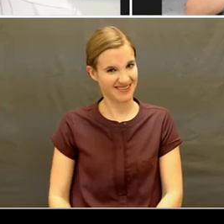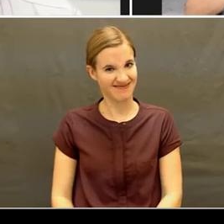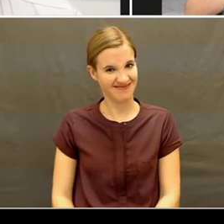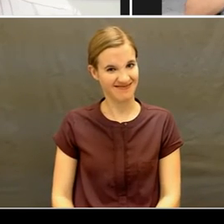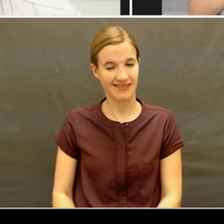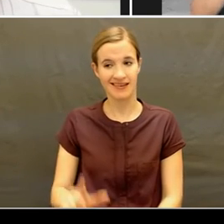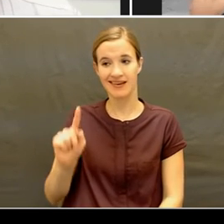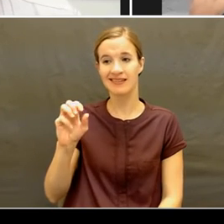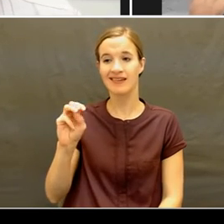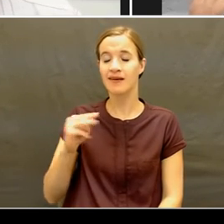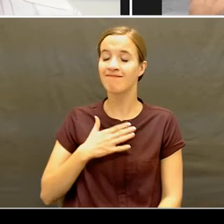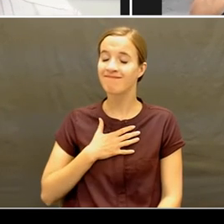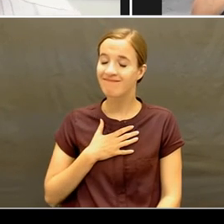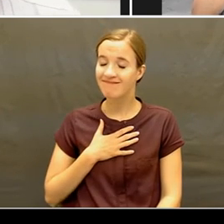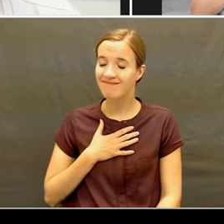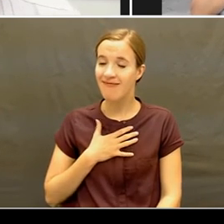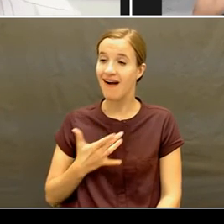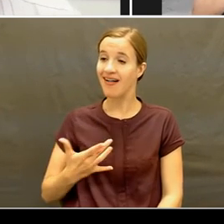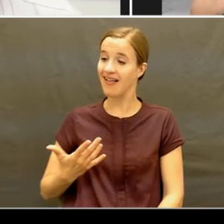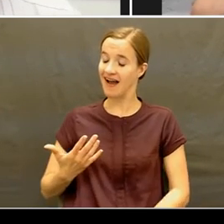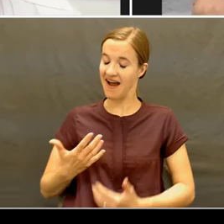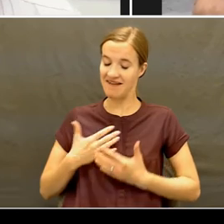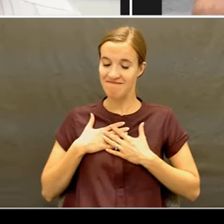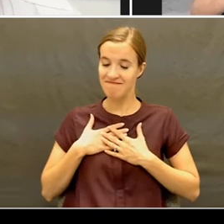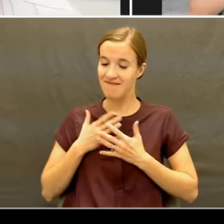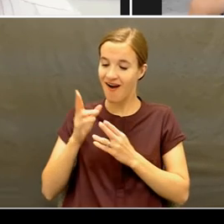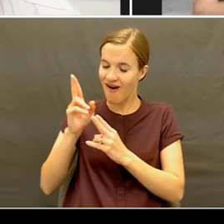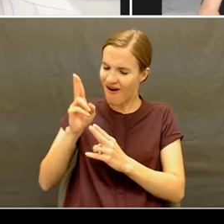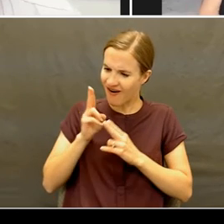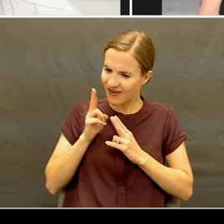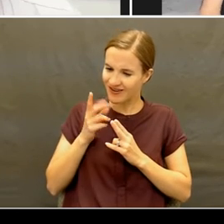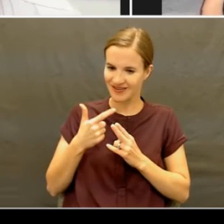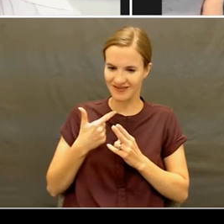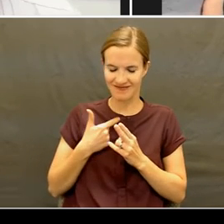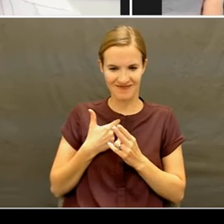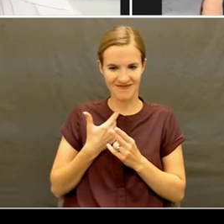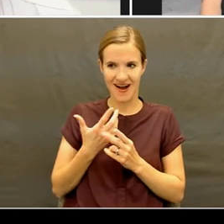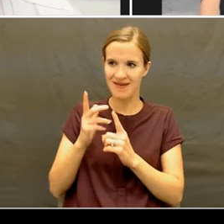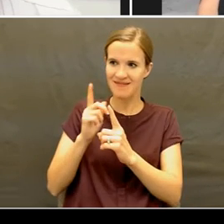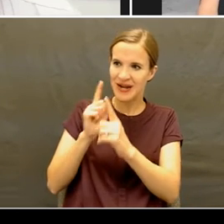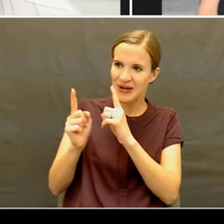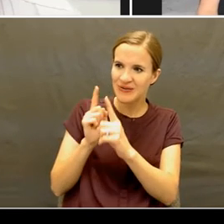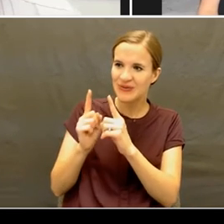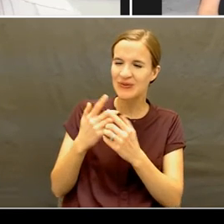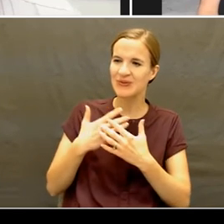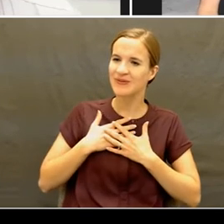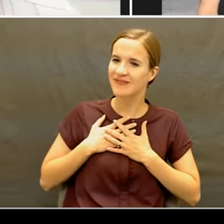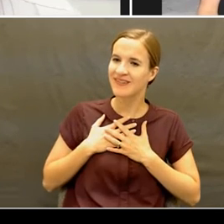Tom: Wow, I definitely feel honored to be with you all. And, and I hope definitely, and I'll take